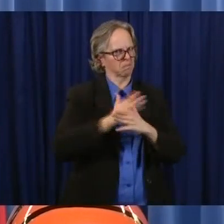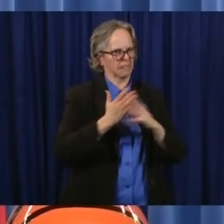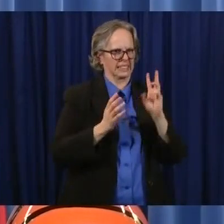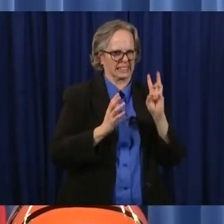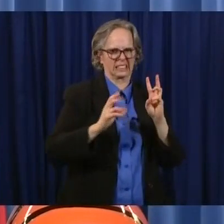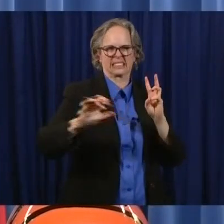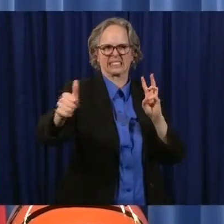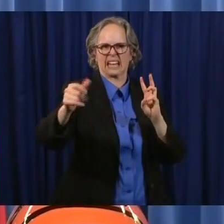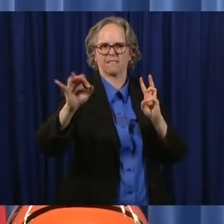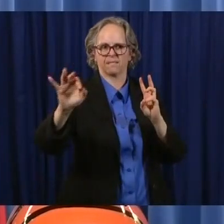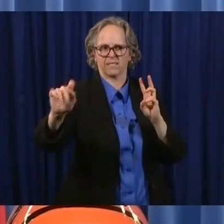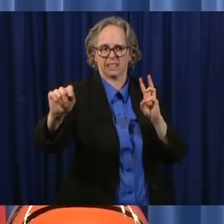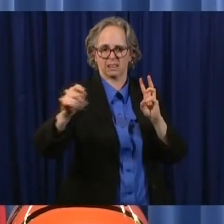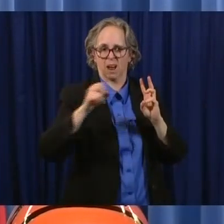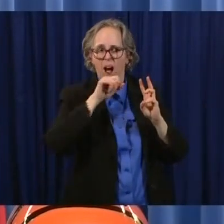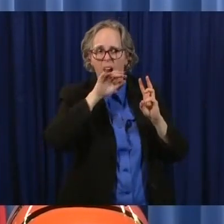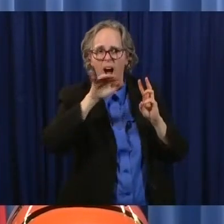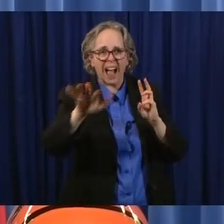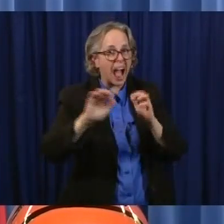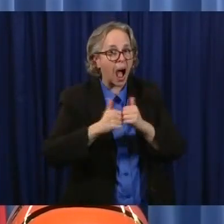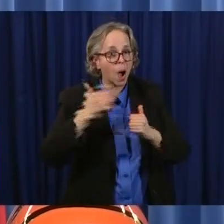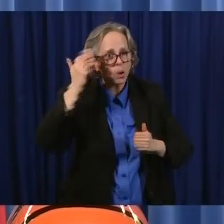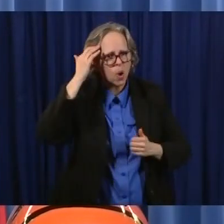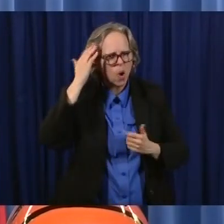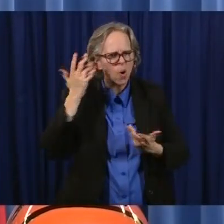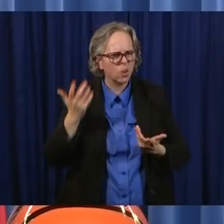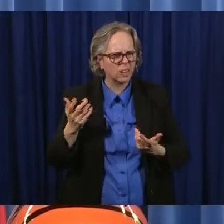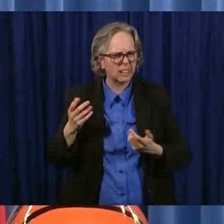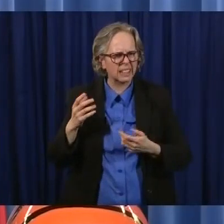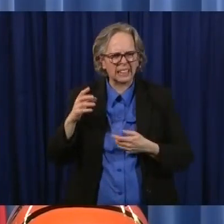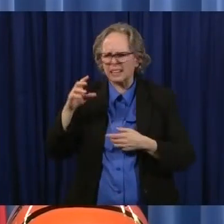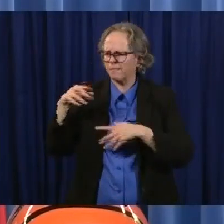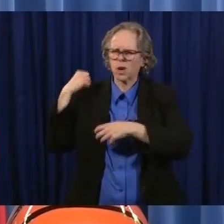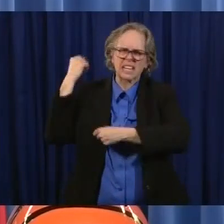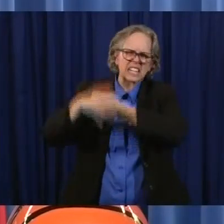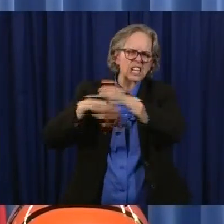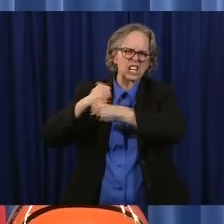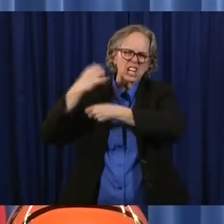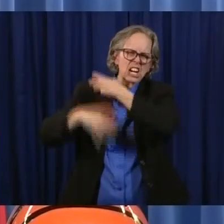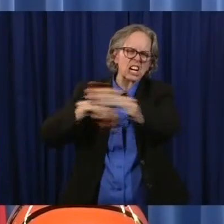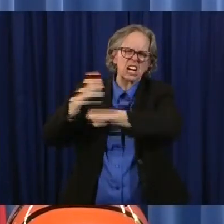ENVIRONMENTAL CONDITIONS. ENVIRONMENTAL CONDITIONS BEING HOW WARM IS IT, HOW COLD IS IT, WHAT IS THE HUMIDITY, AIR CURRENT FLOWS, THINGS LIKE THAT.